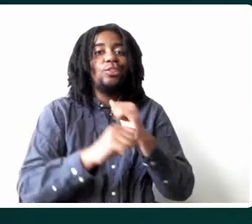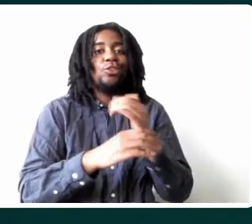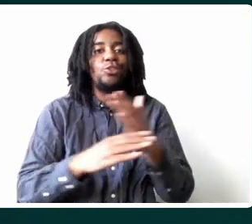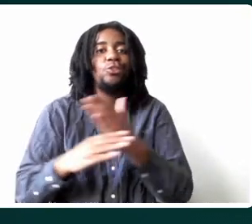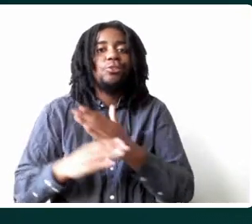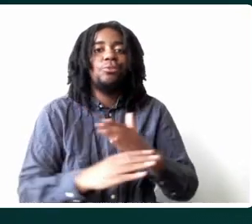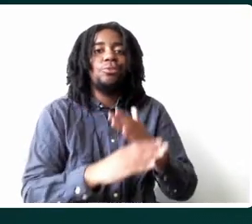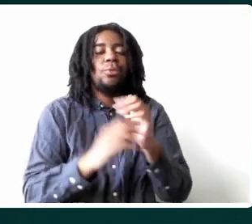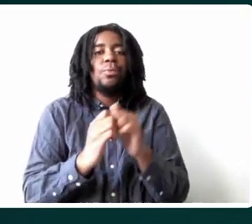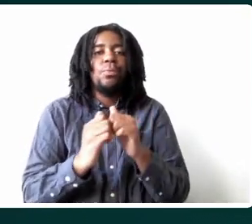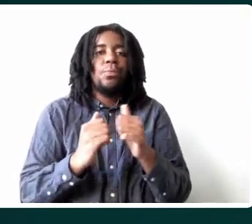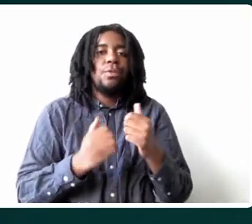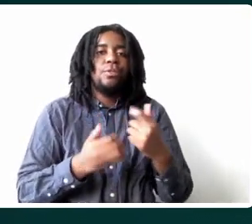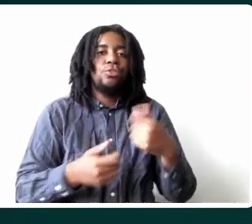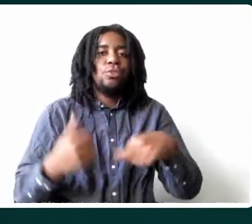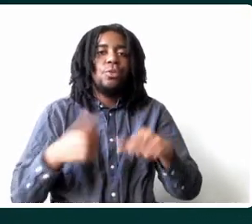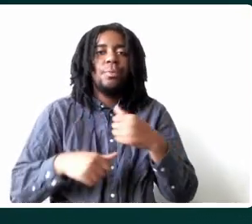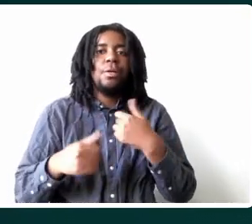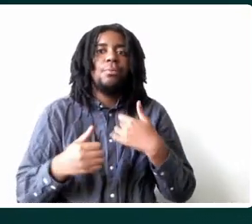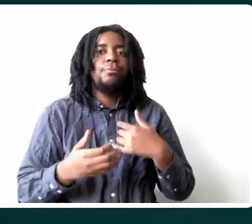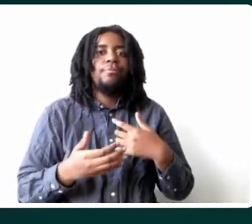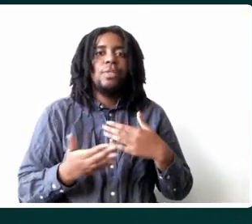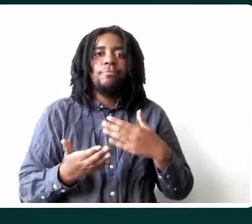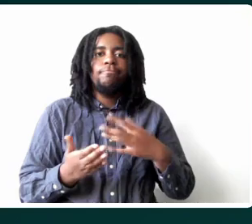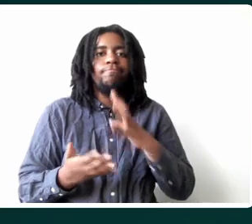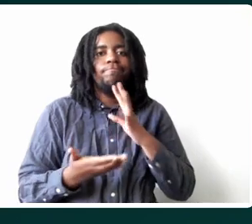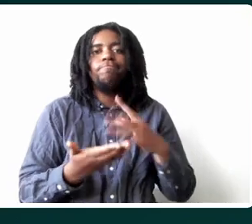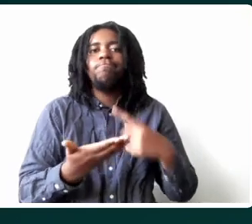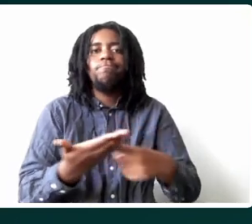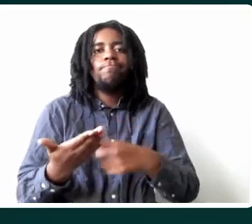no matter what was going on in their classrooms, we learned a lot about each other's educational